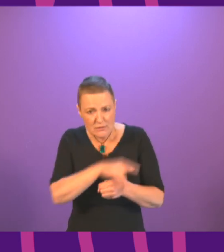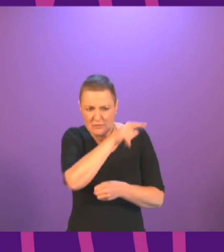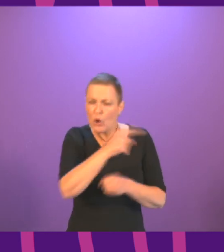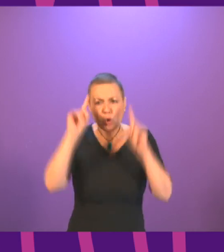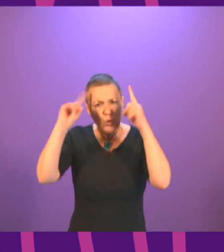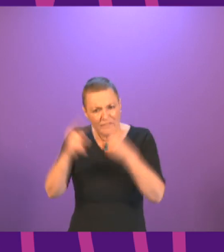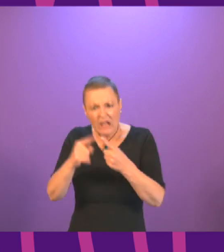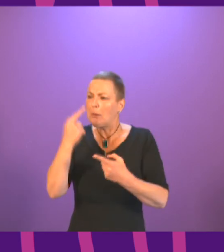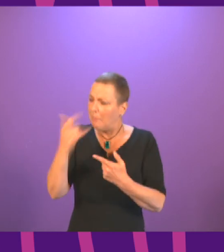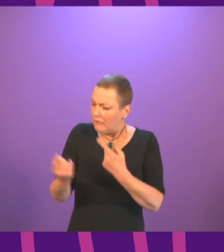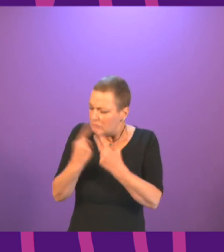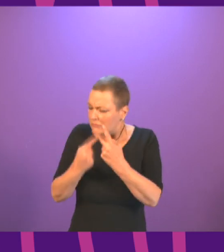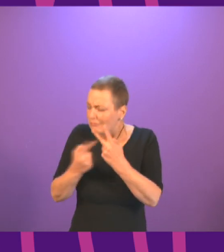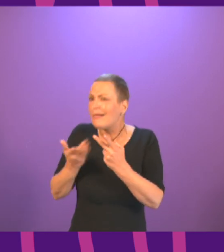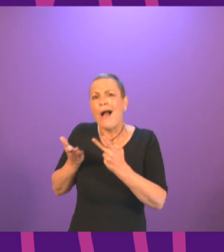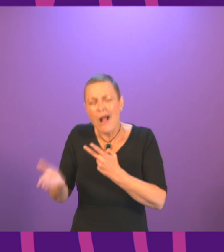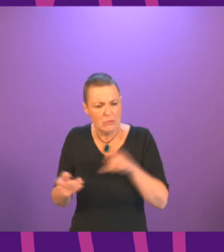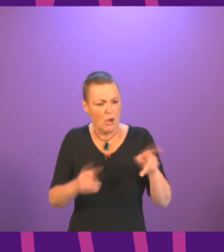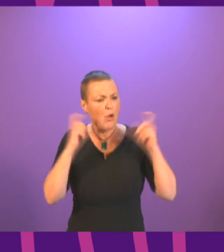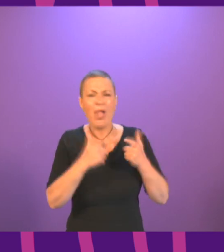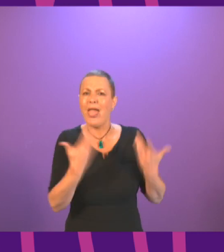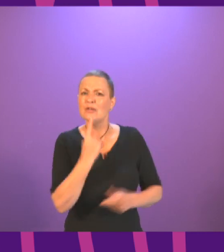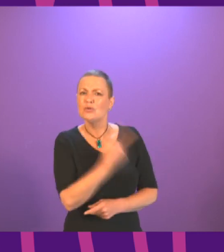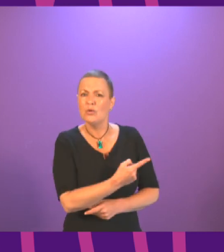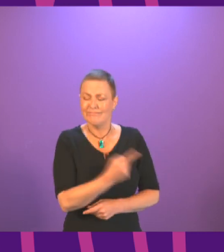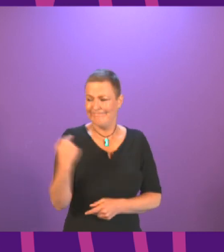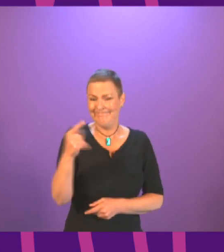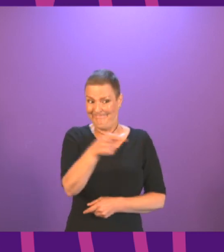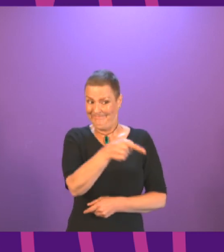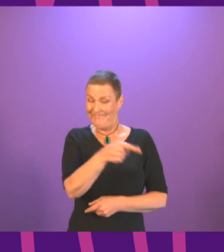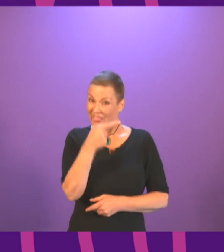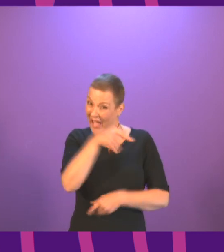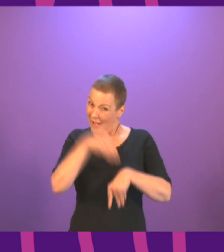placements. According to Colleges Scotland, that is affecting 1,200 students across Scotland.